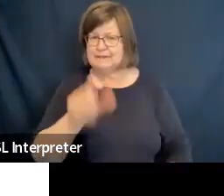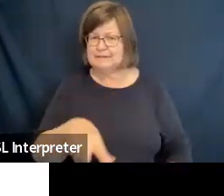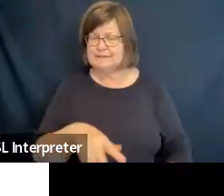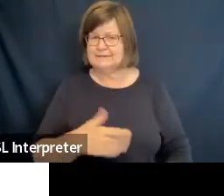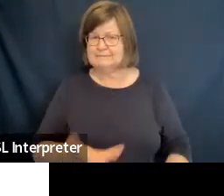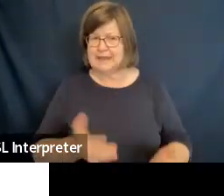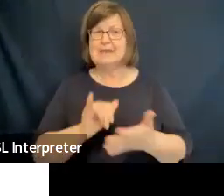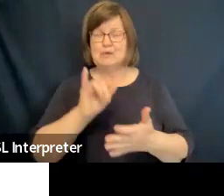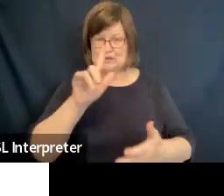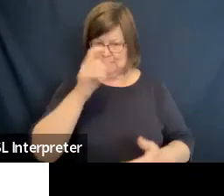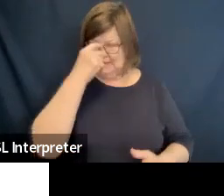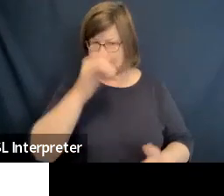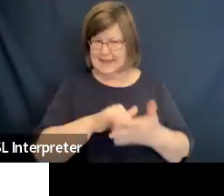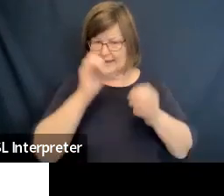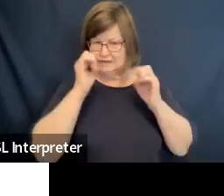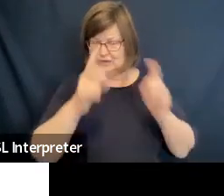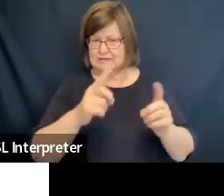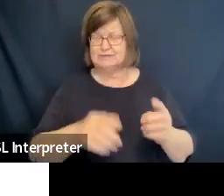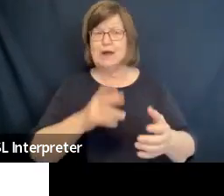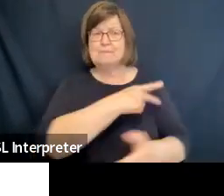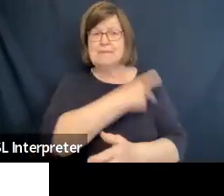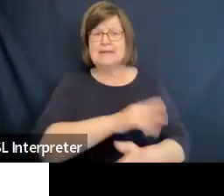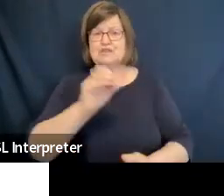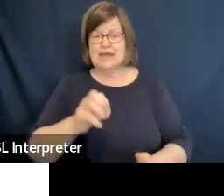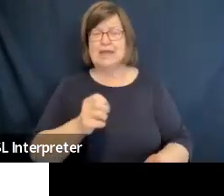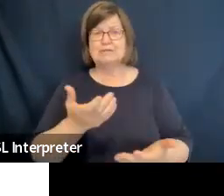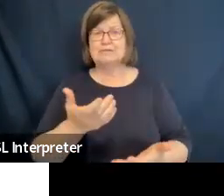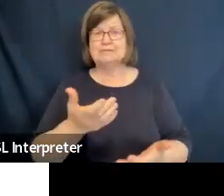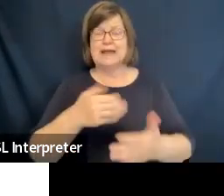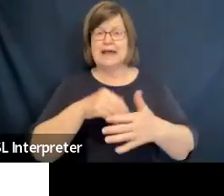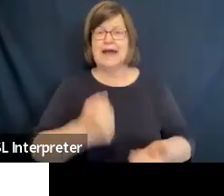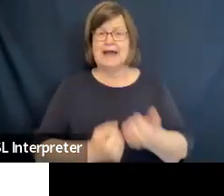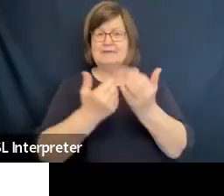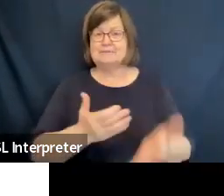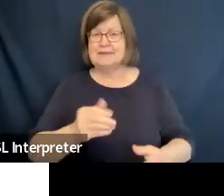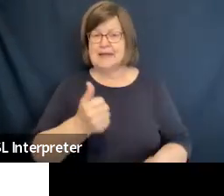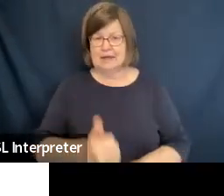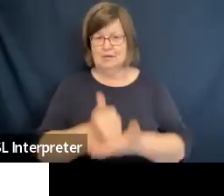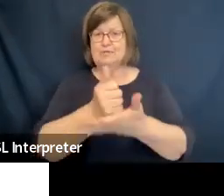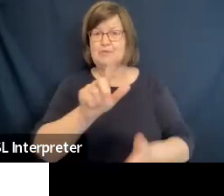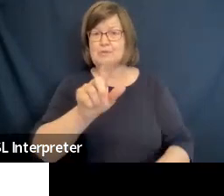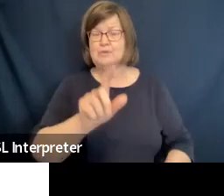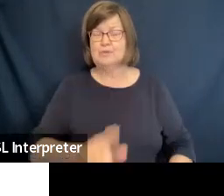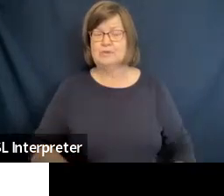education to patient care advocates be helpful?